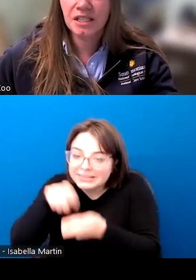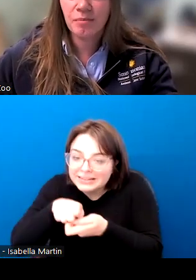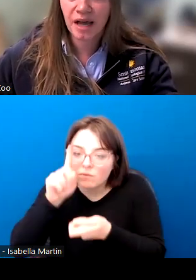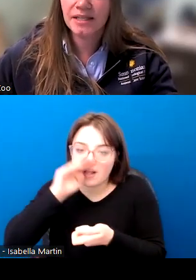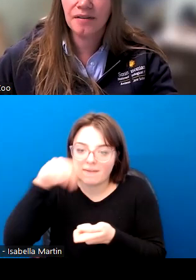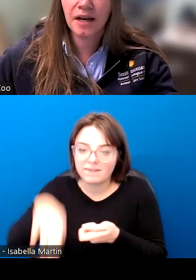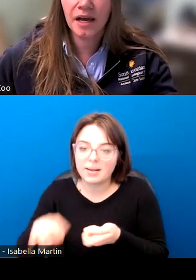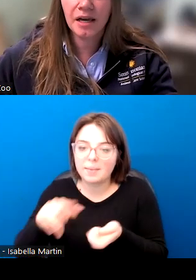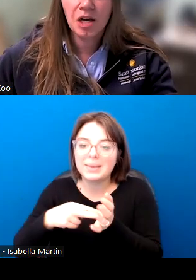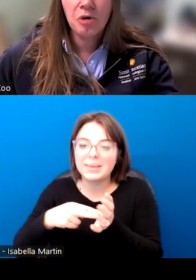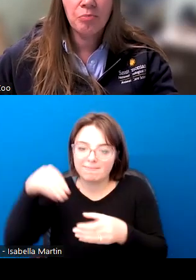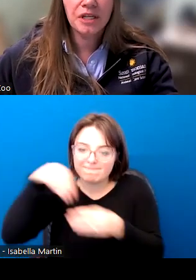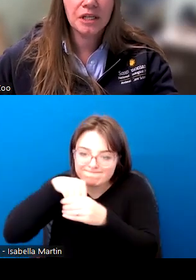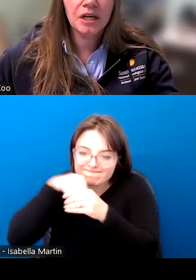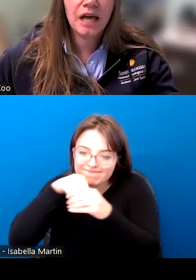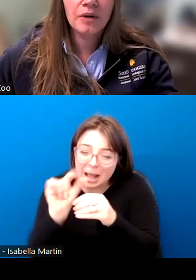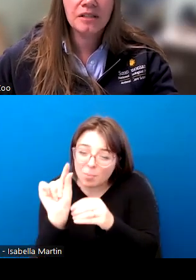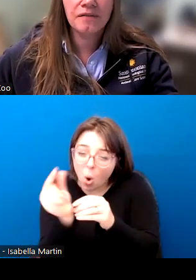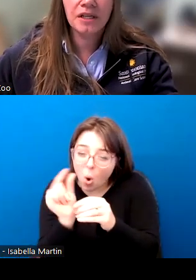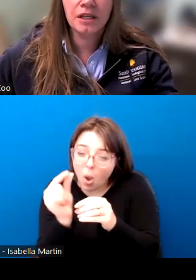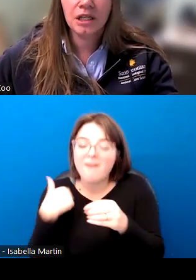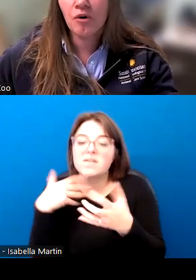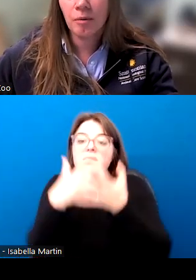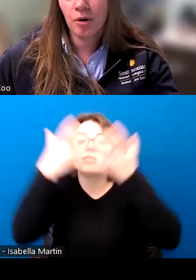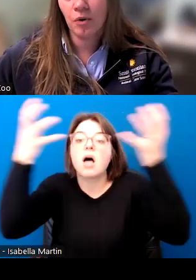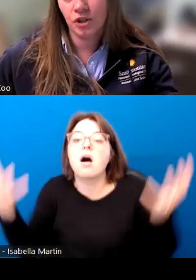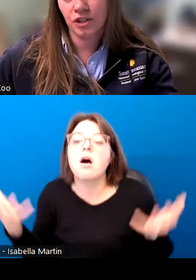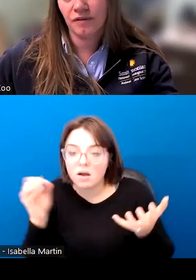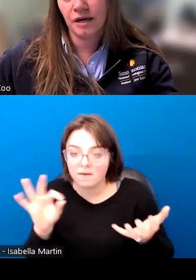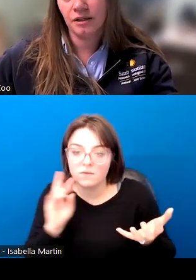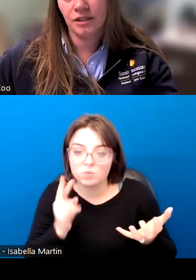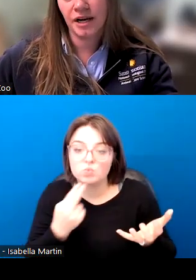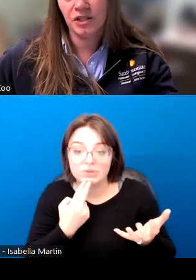to balance out that hay, but is going to allow us to feed a lower proportion of that in their diet.